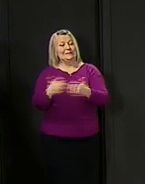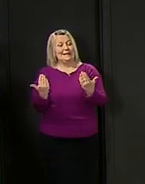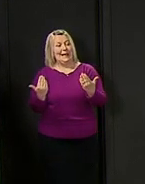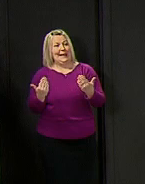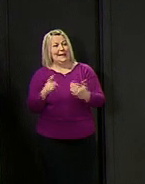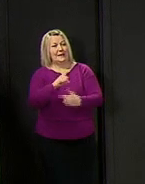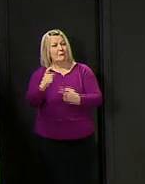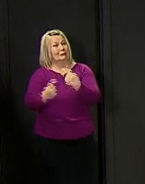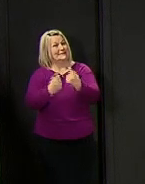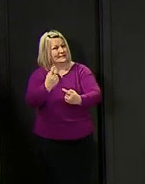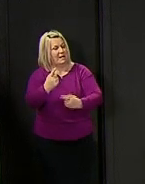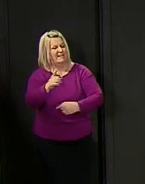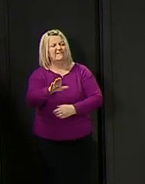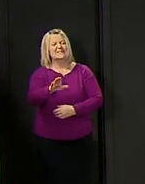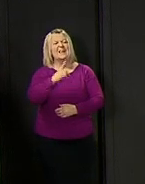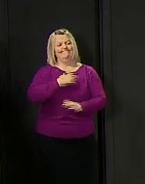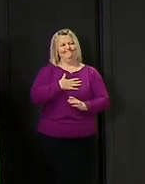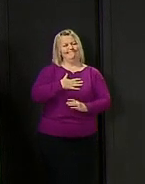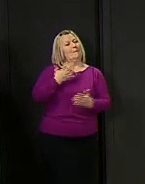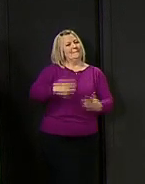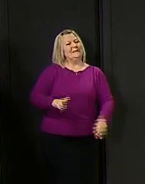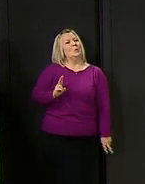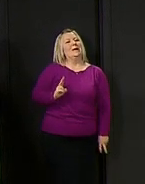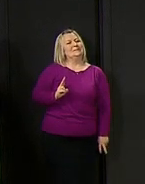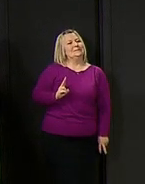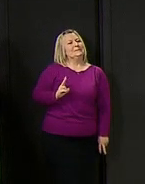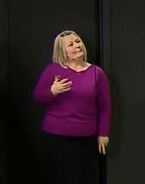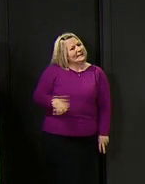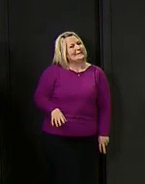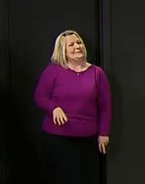in the media briefing that she'd been twice seemingly for leisure purposes with her husband